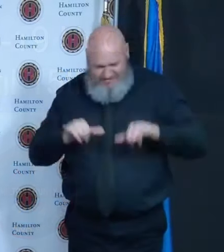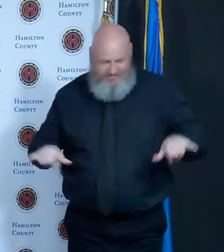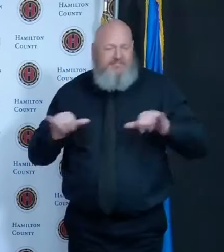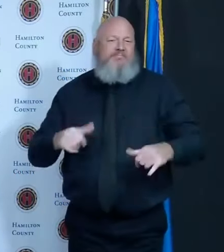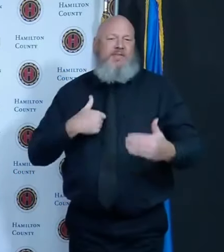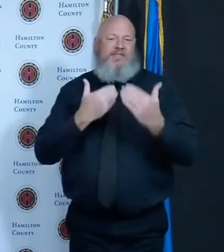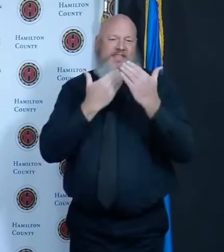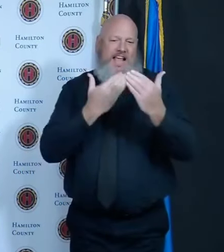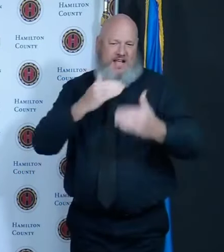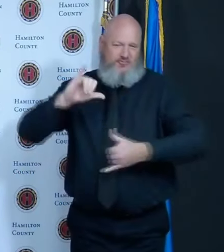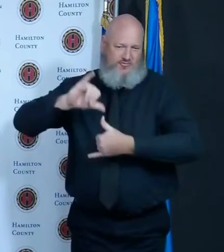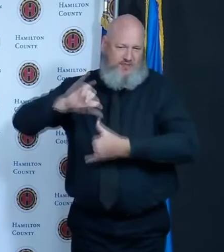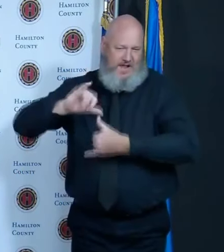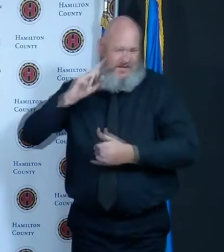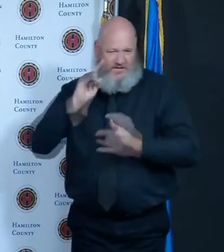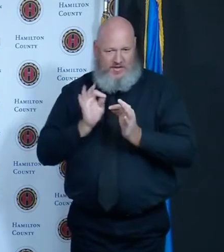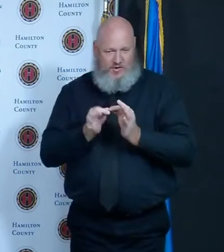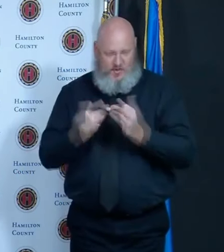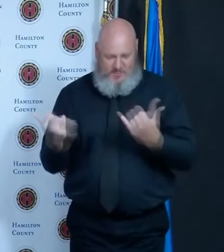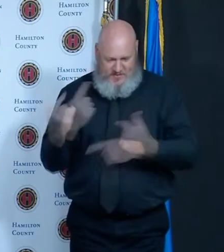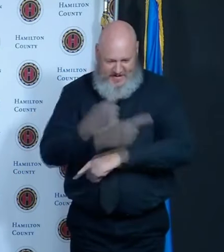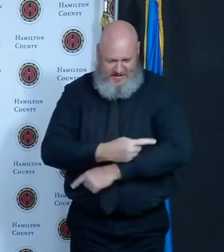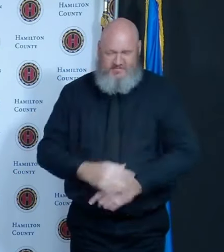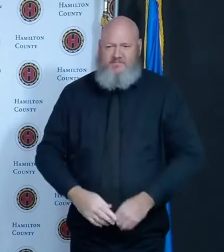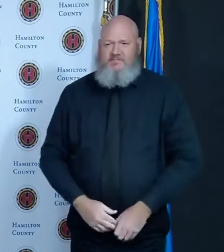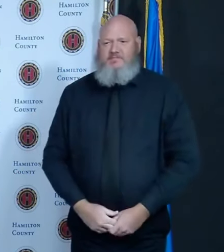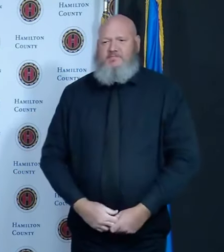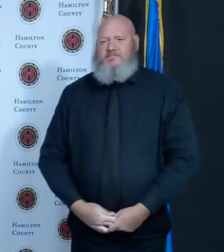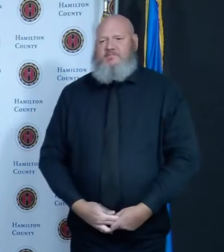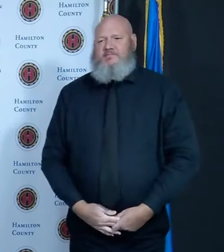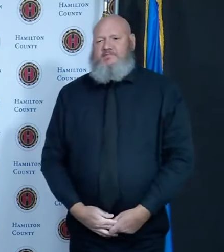you for being here Jay as always we're gonna start with the numbers